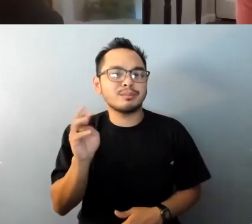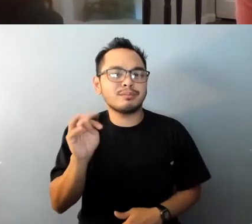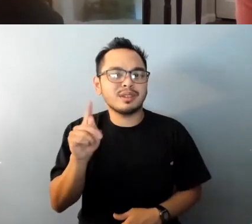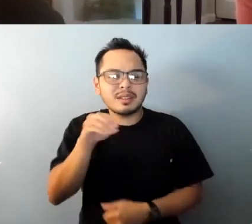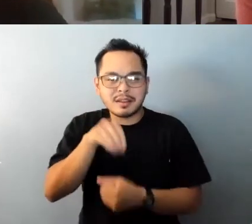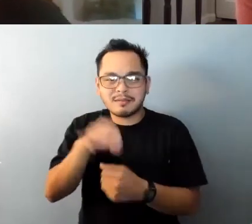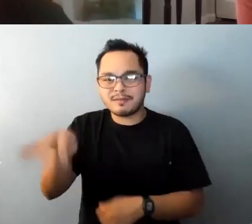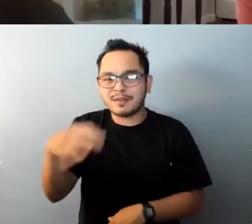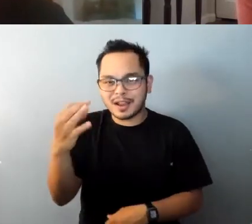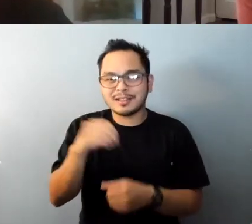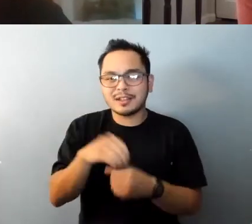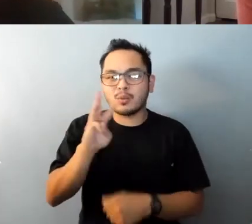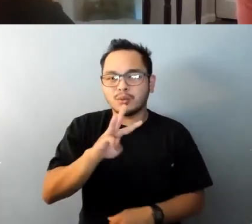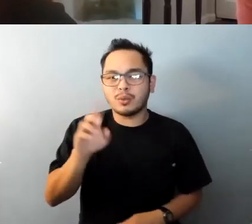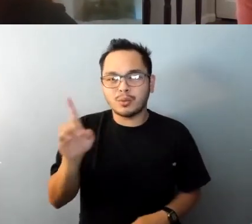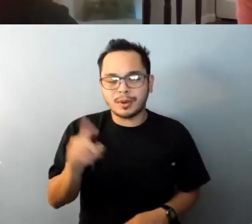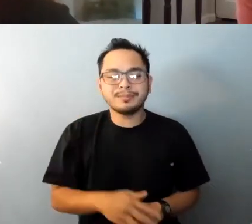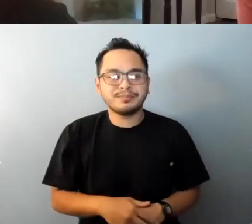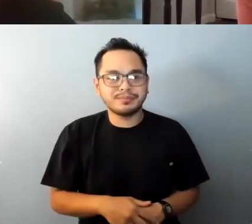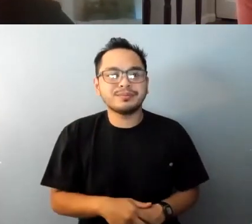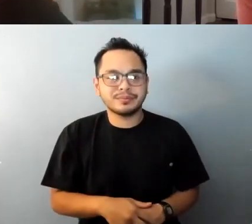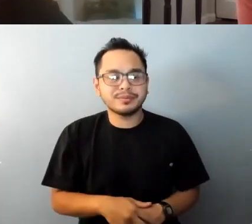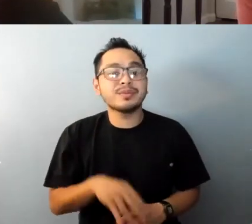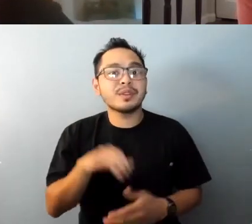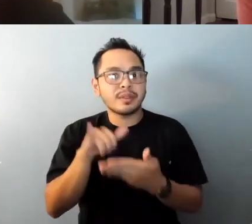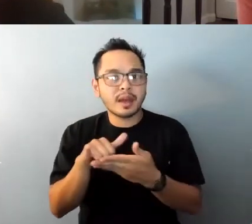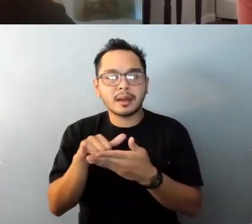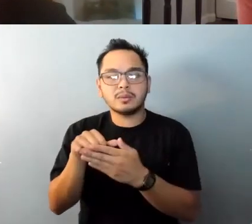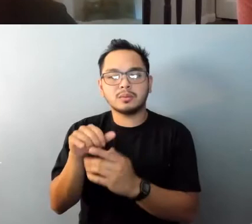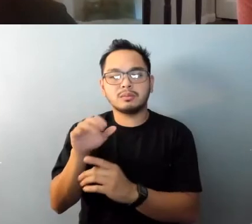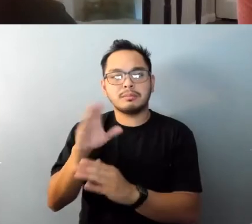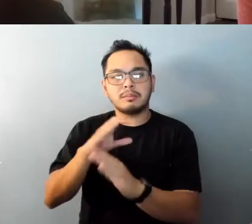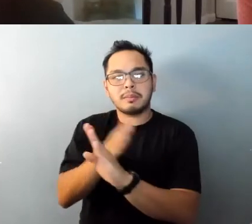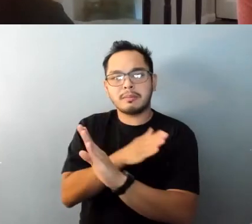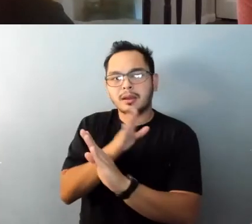World War I so that is telling us something about Nick, I think. That the 1920s reader